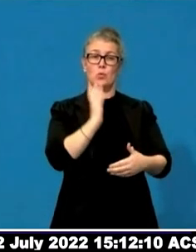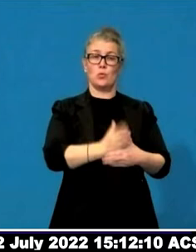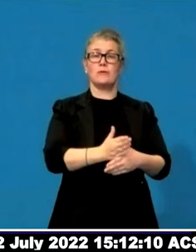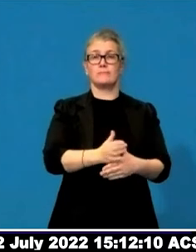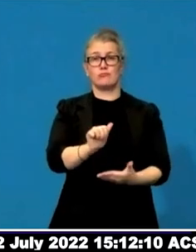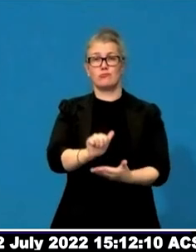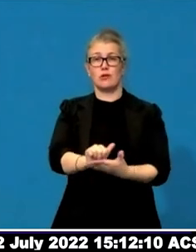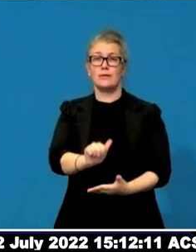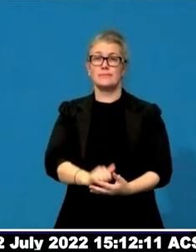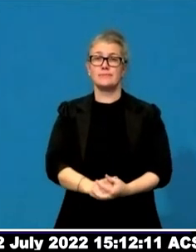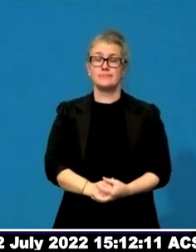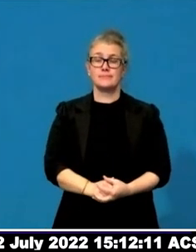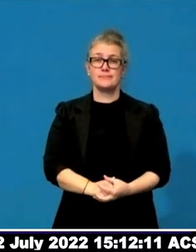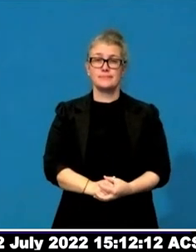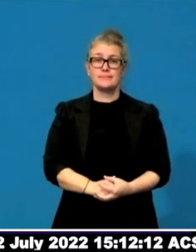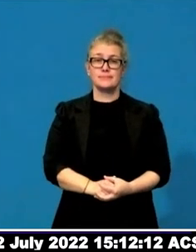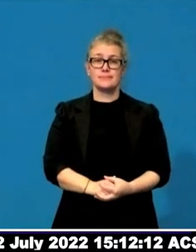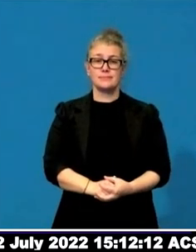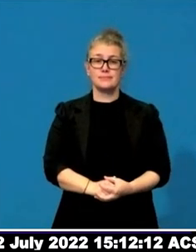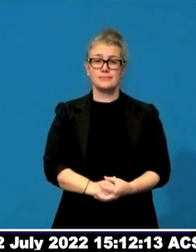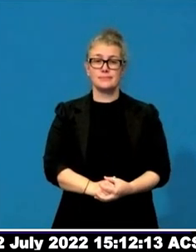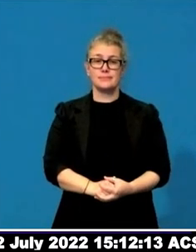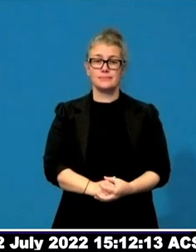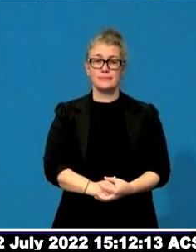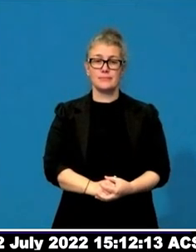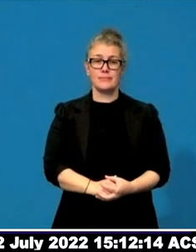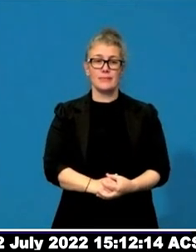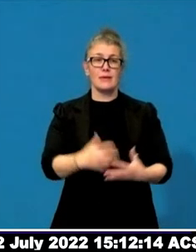Finally, can I just deal very briefly with the question of travel by air.